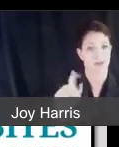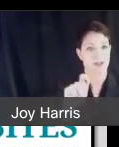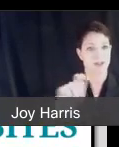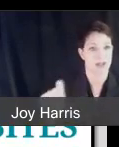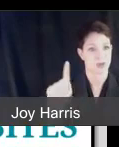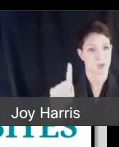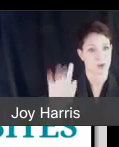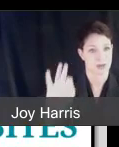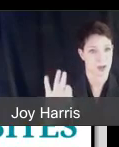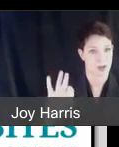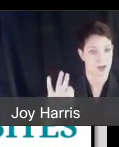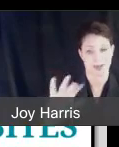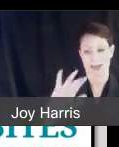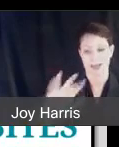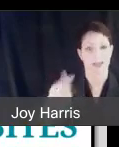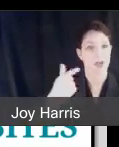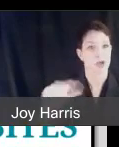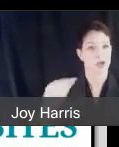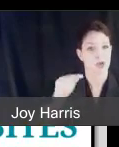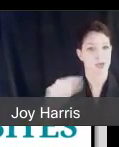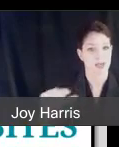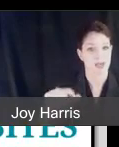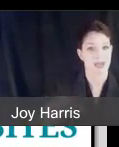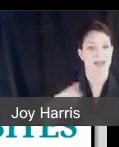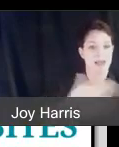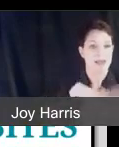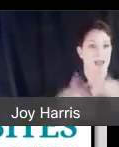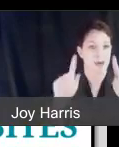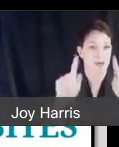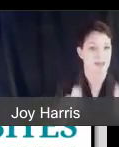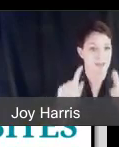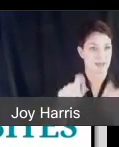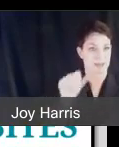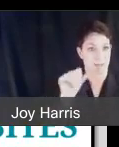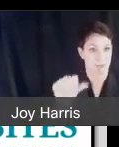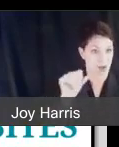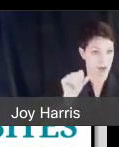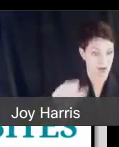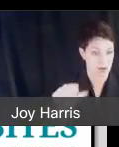Click on the green County Testing Information button and those appointments open at 7:00 AM